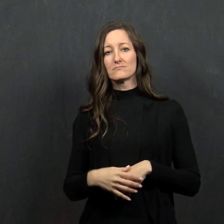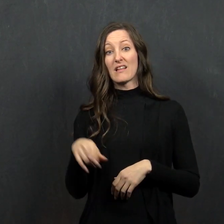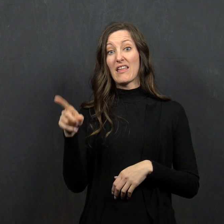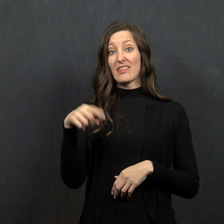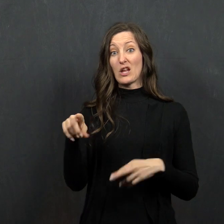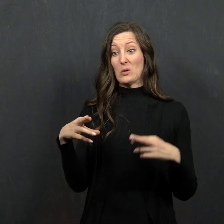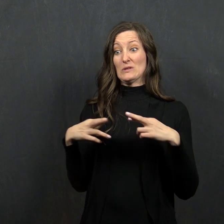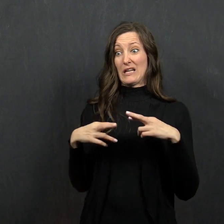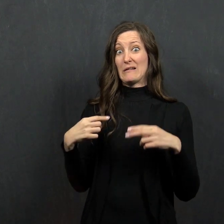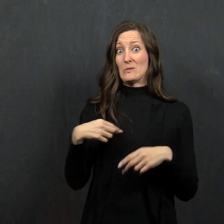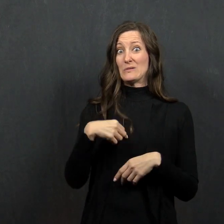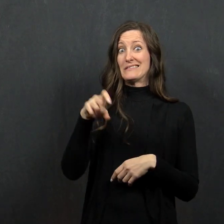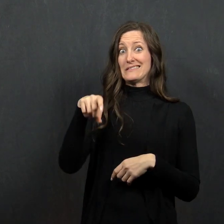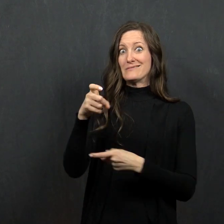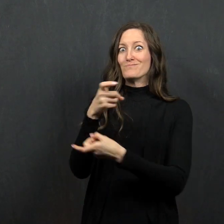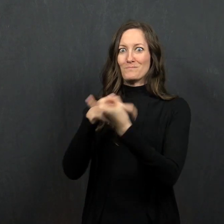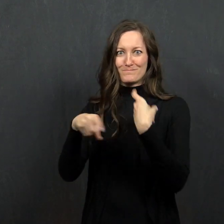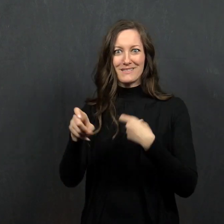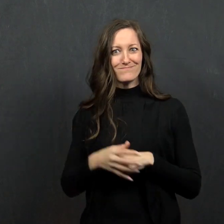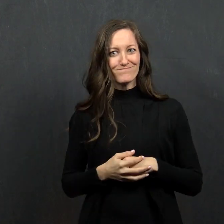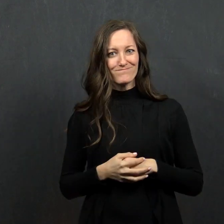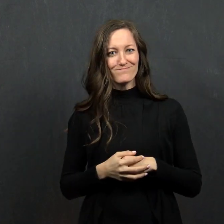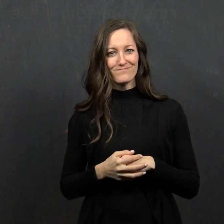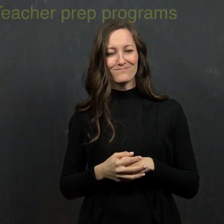They will need to be replaced as they retire.